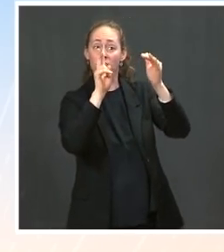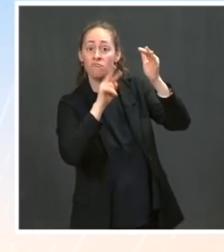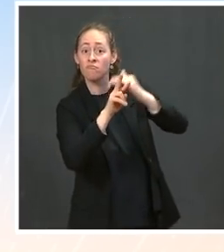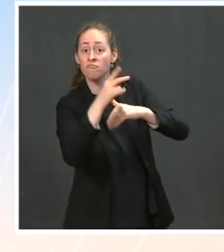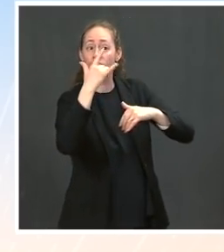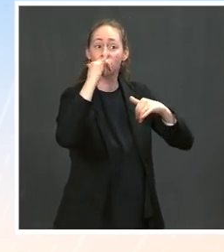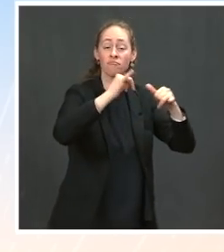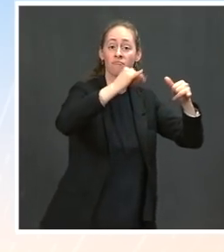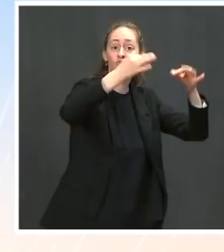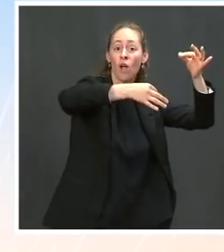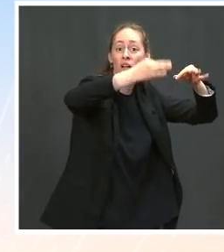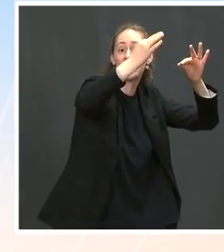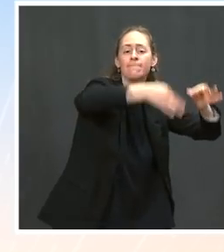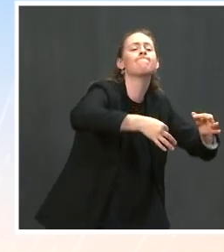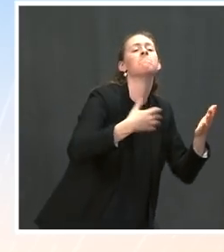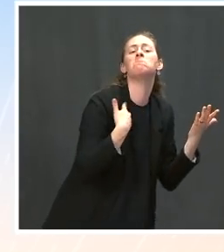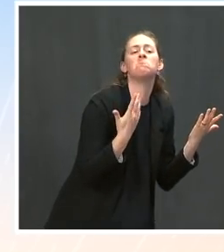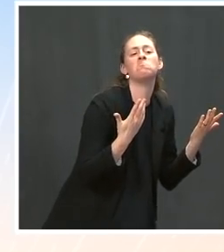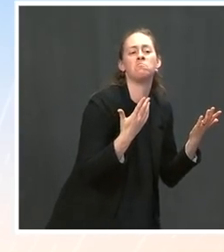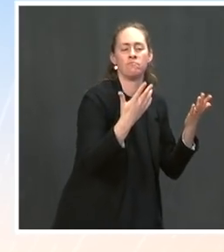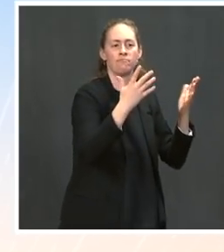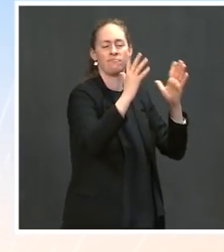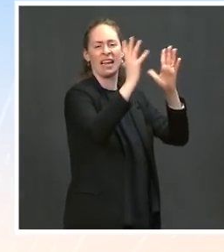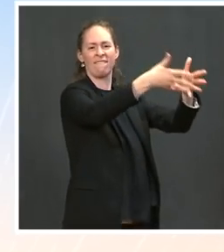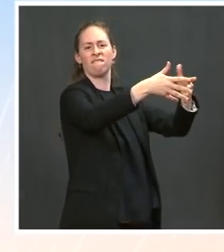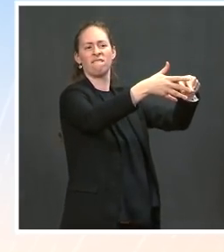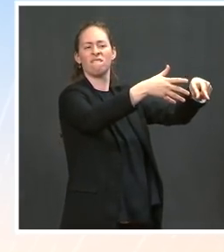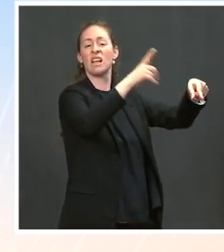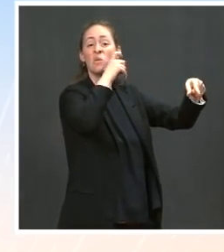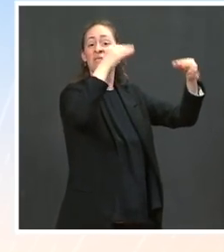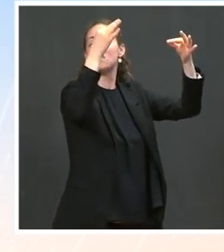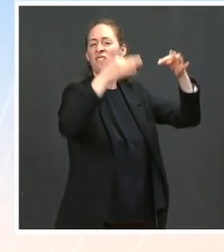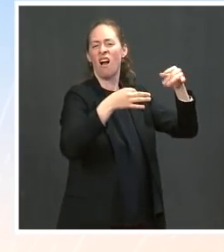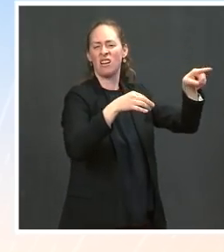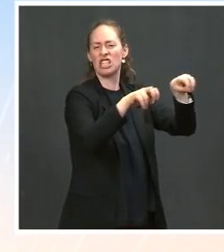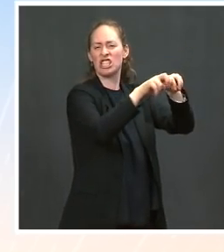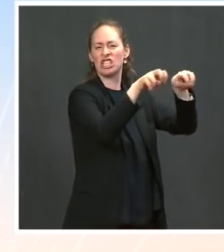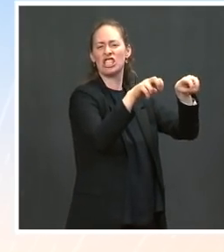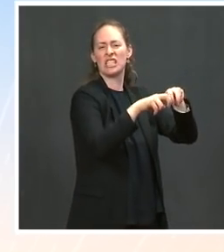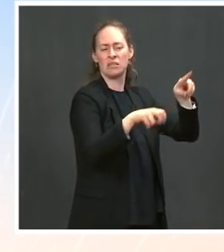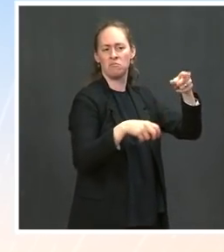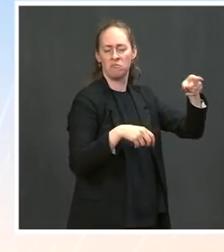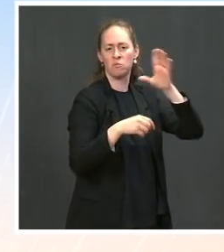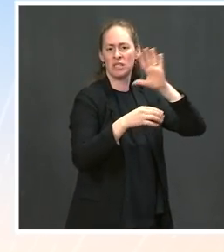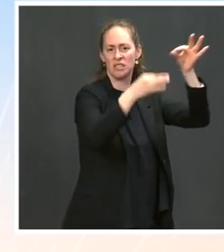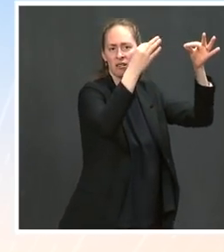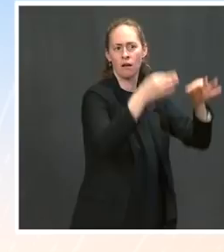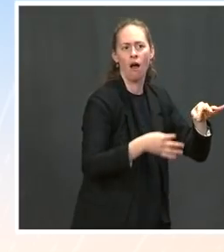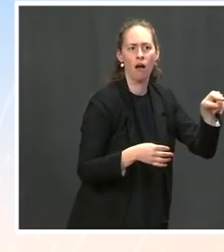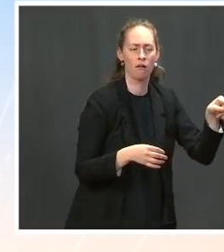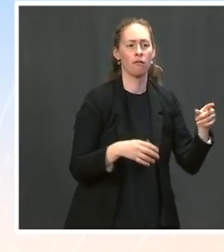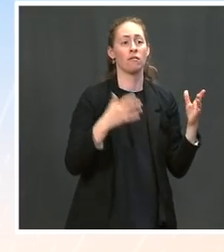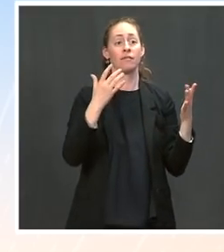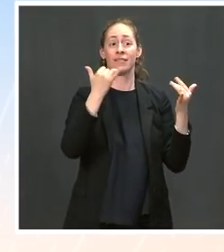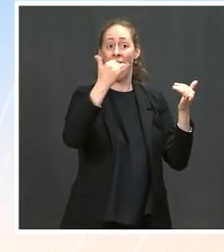We want to leave that to the jury to make that determination. They're sequestered, so they obviously can't hear or listen to anything being said.